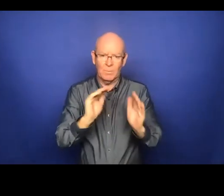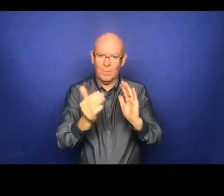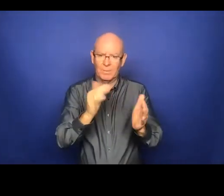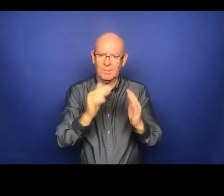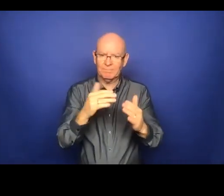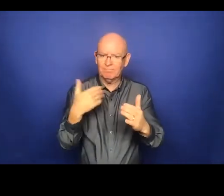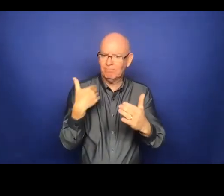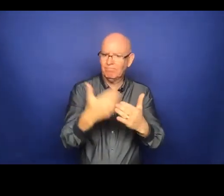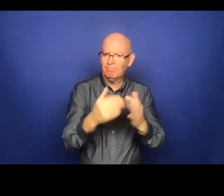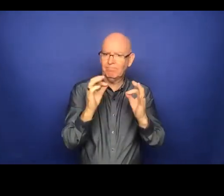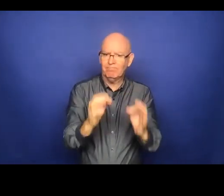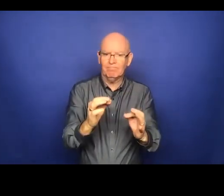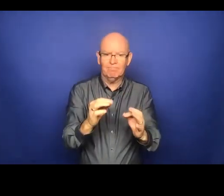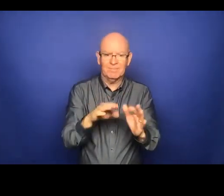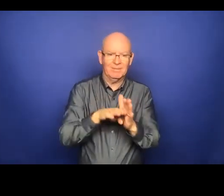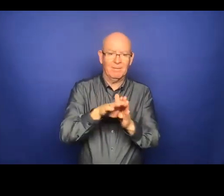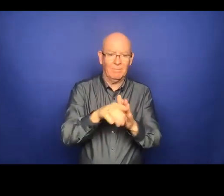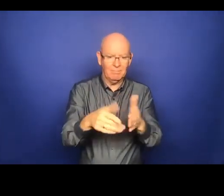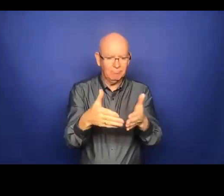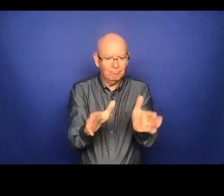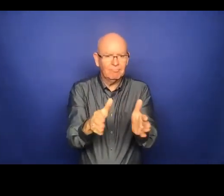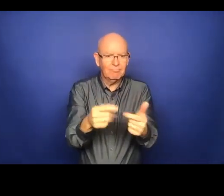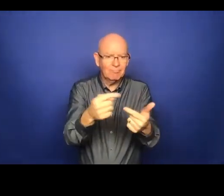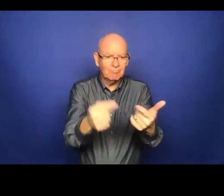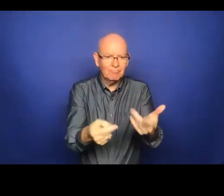information needs and other gaps. It will also